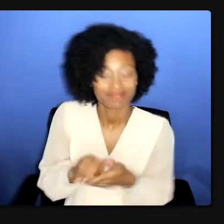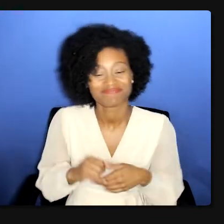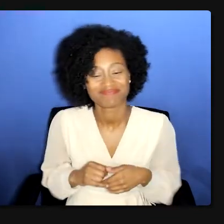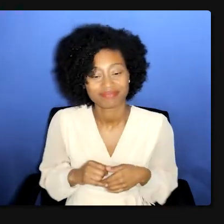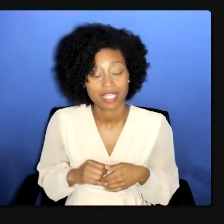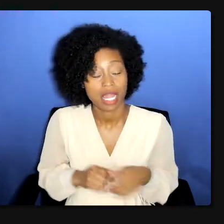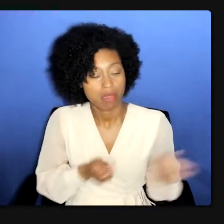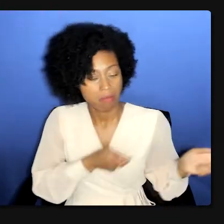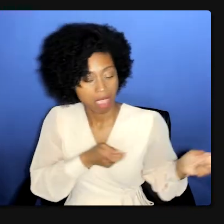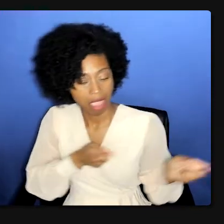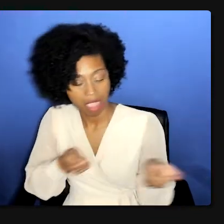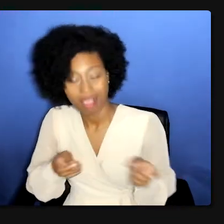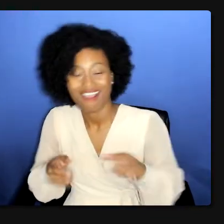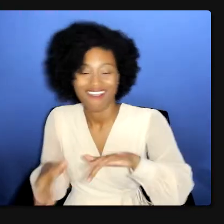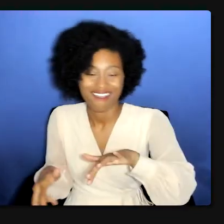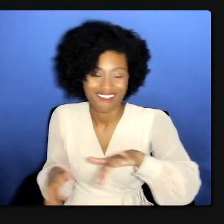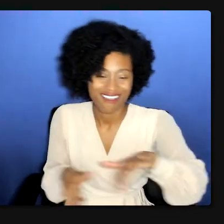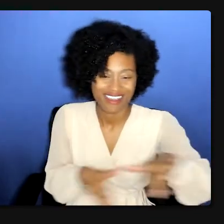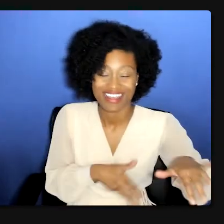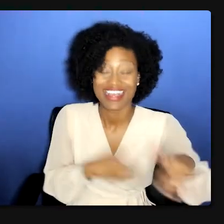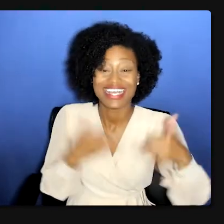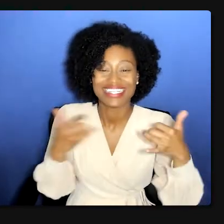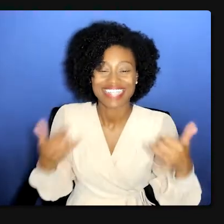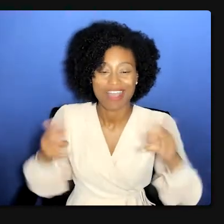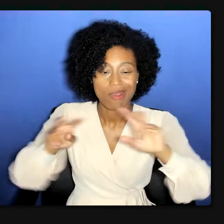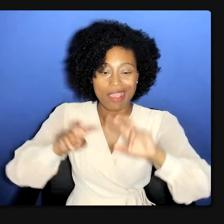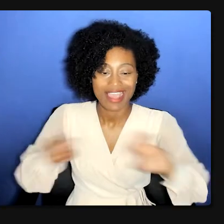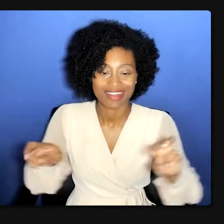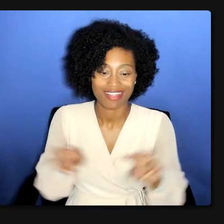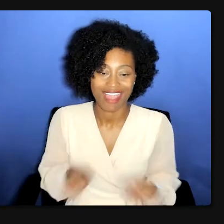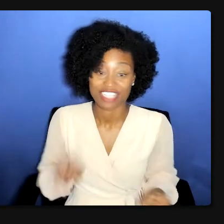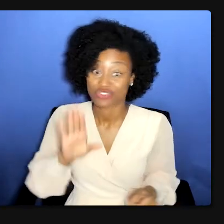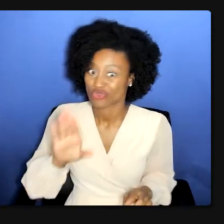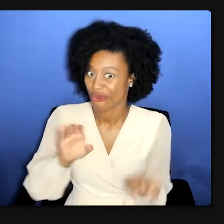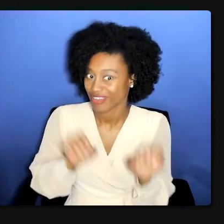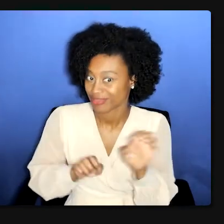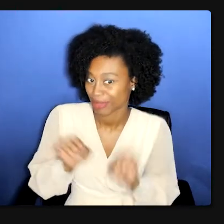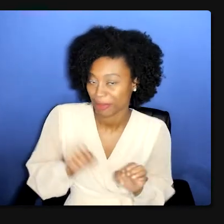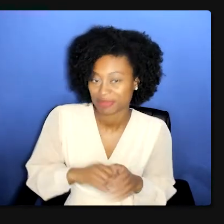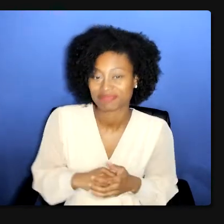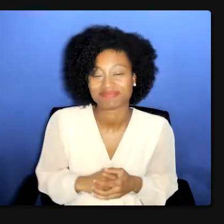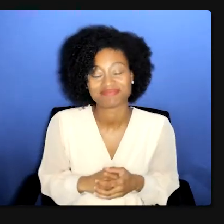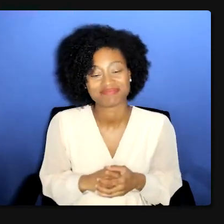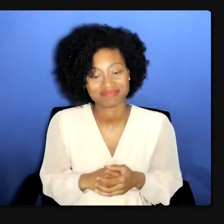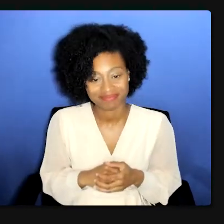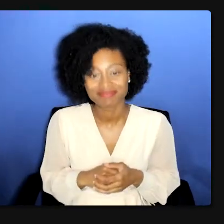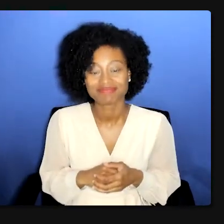So that was a little bit of managing experiments. And let's now go into how to analyze experiments.